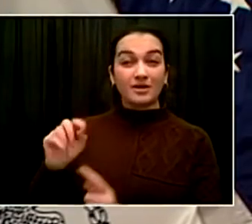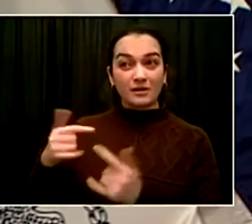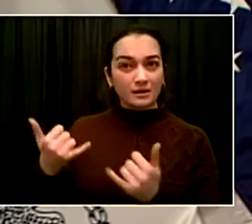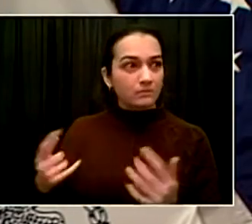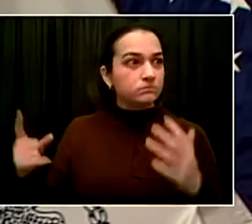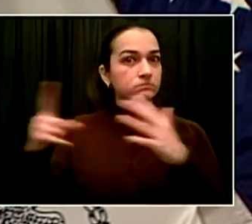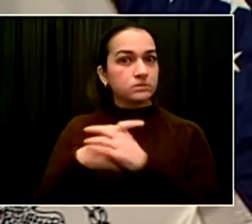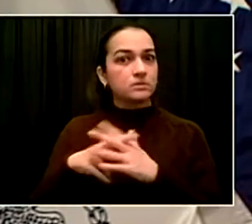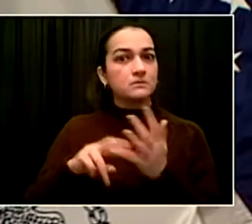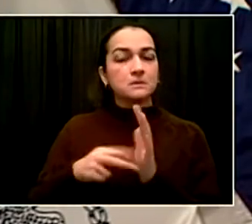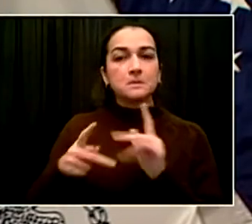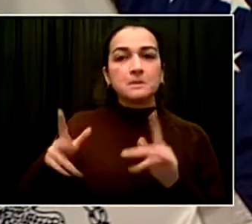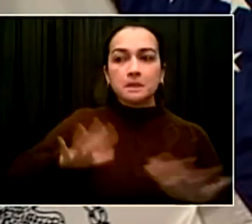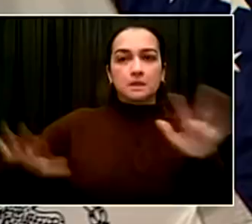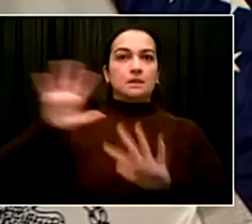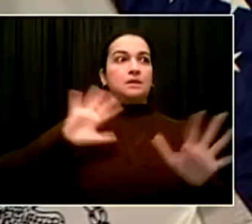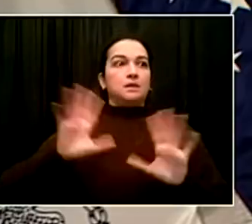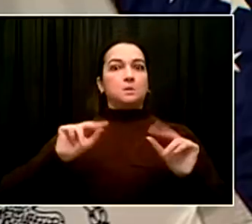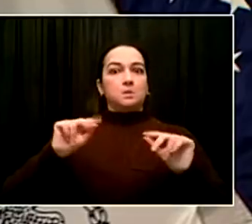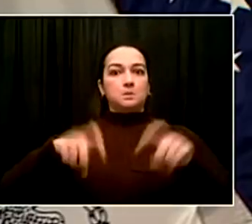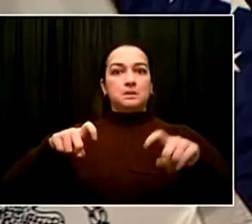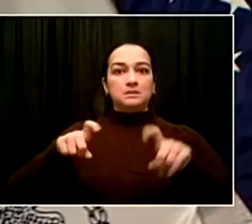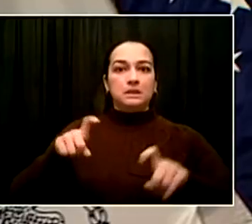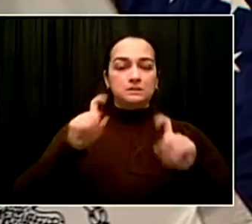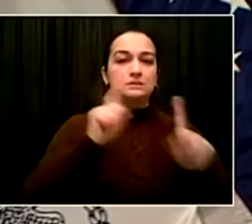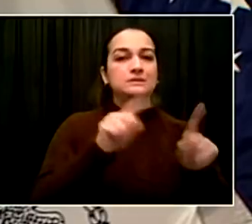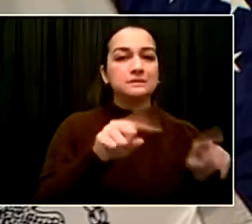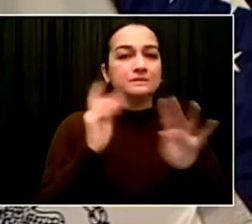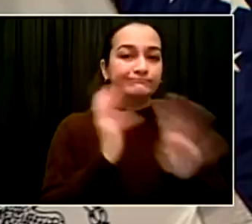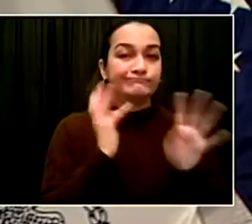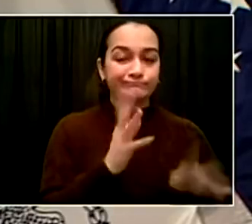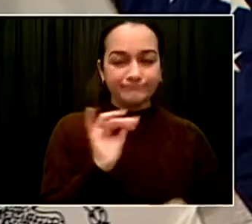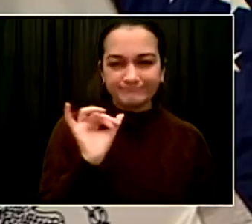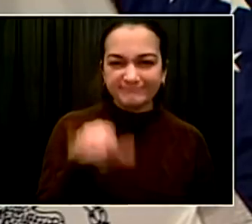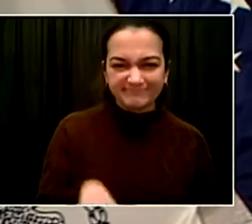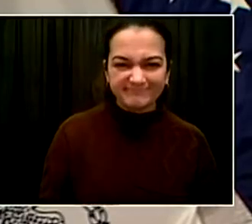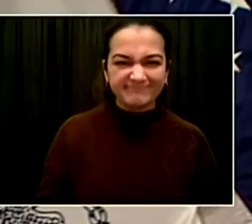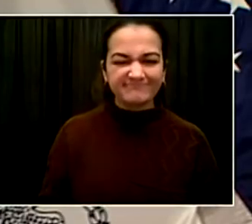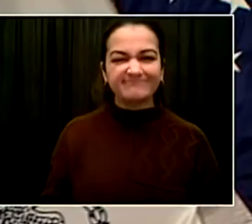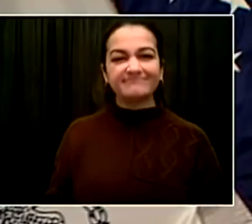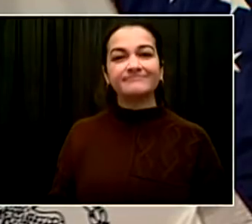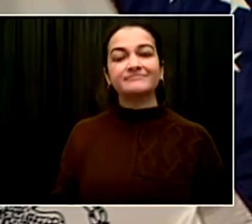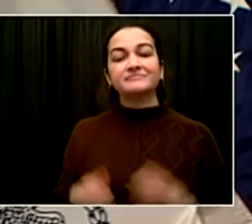COVID HAVE JUST BEEN A CONSTANT